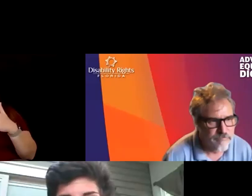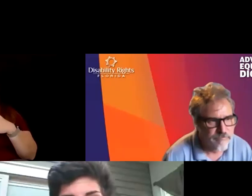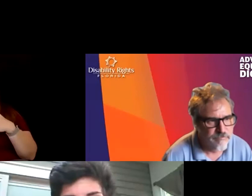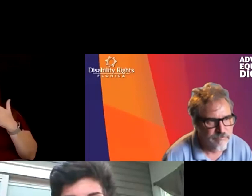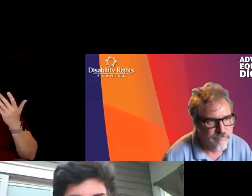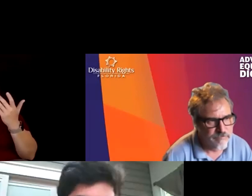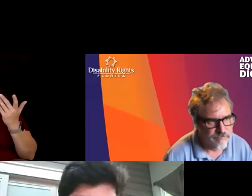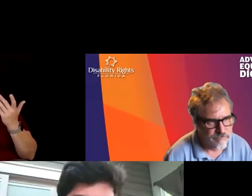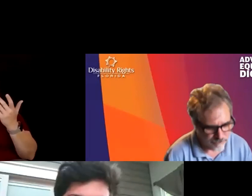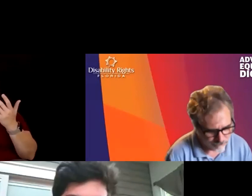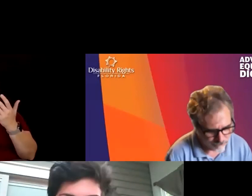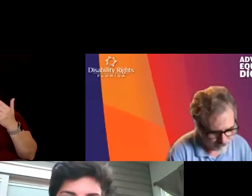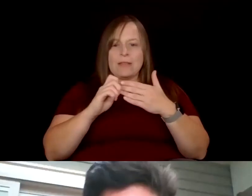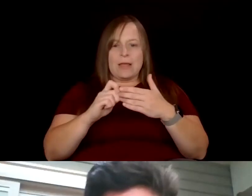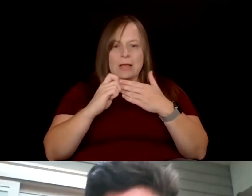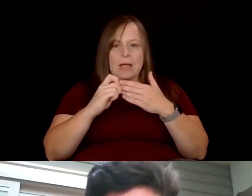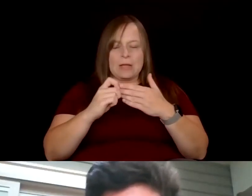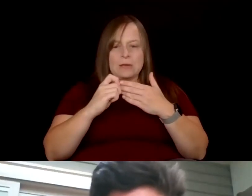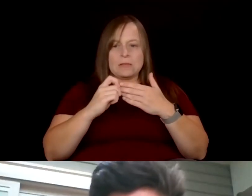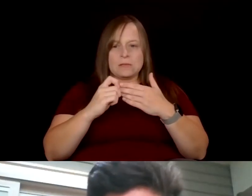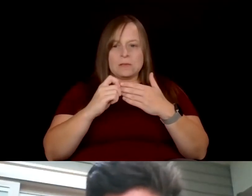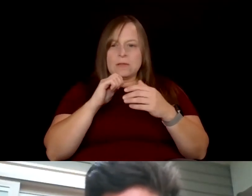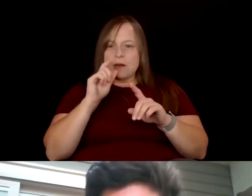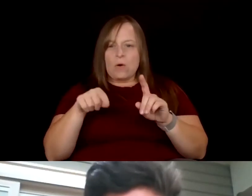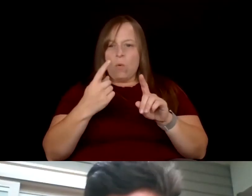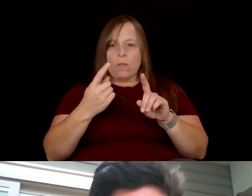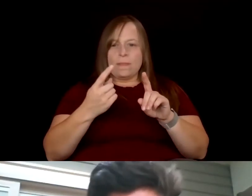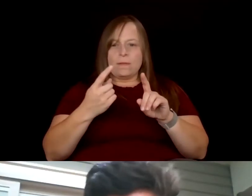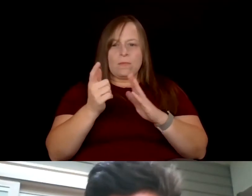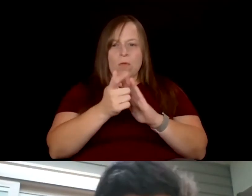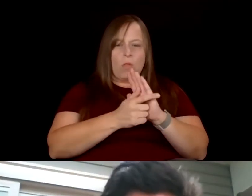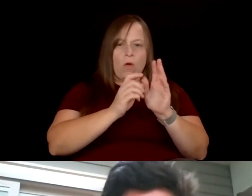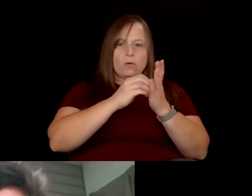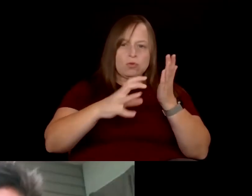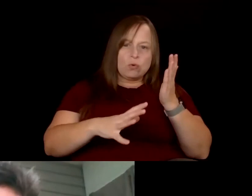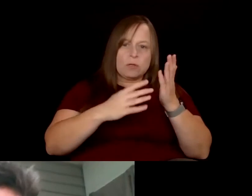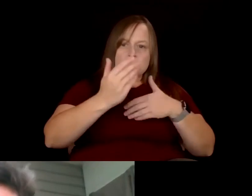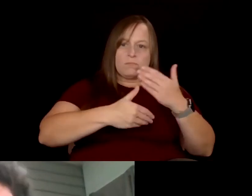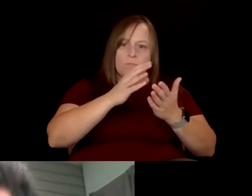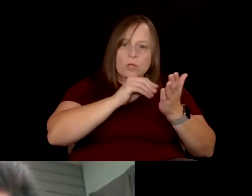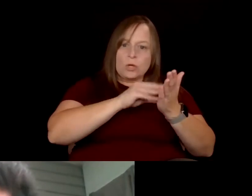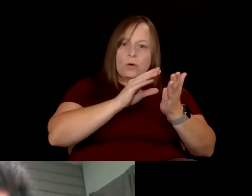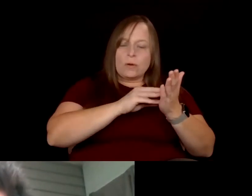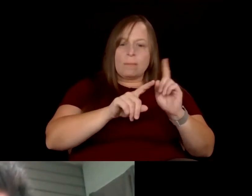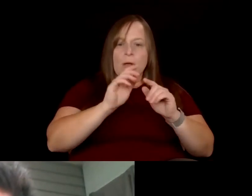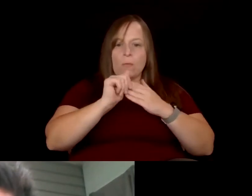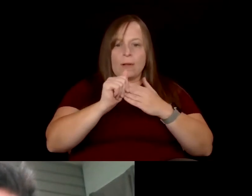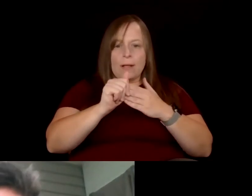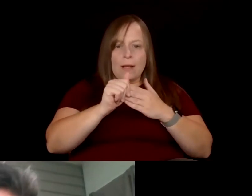So having the guidance of not just, I mean, the law students are learning as they go, but we're guided by attorneys